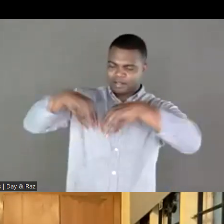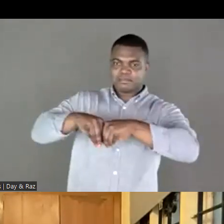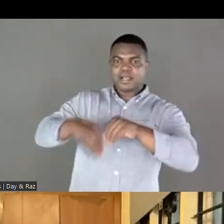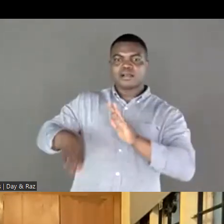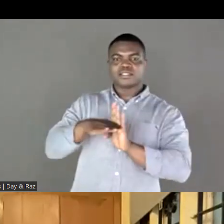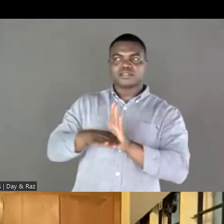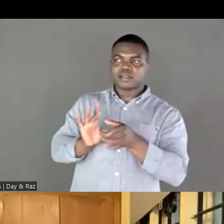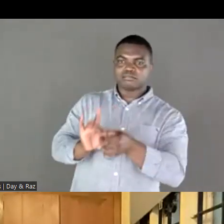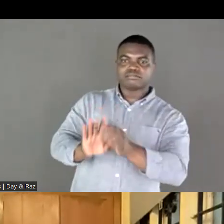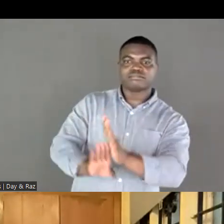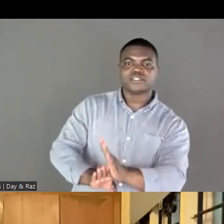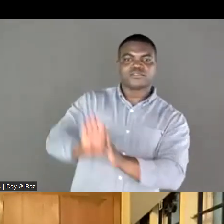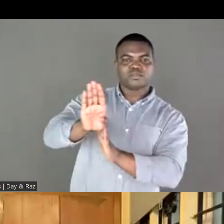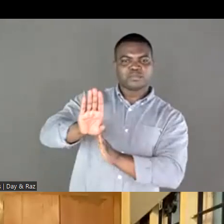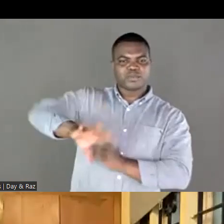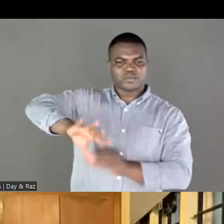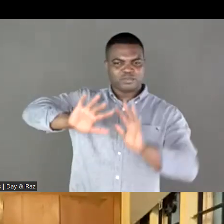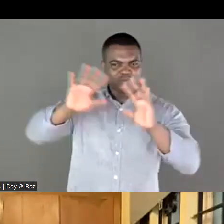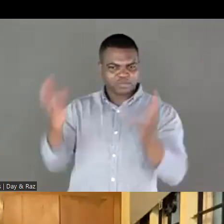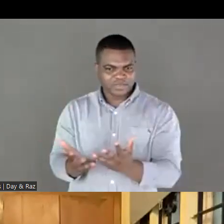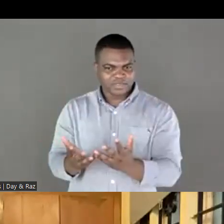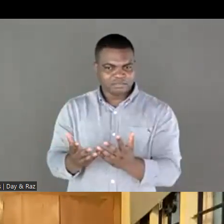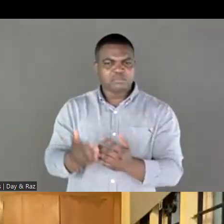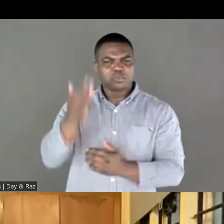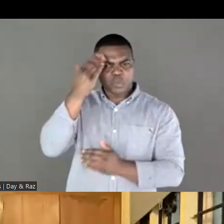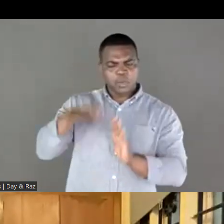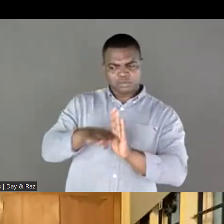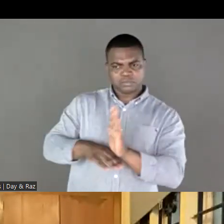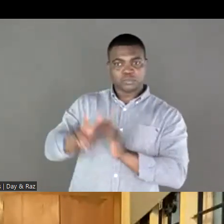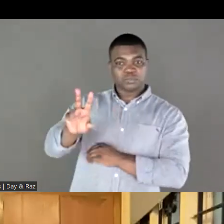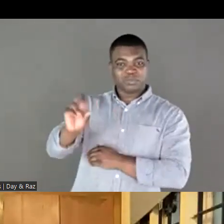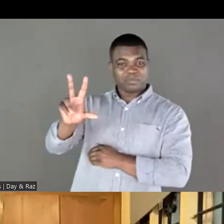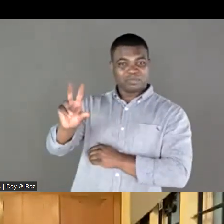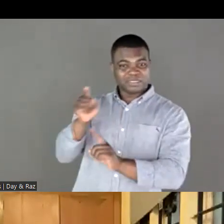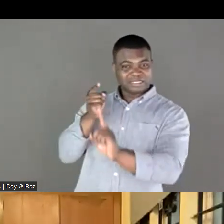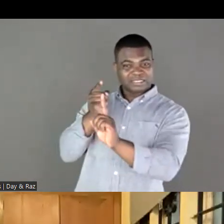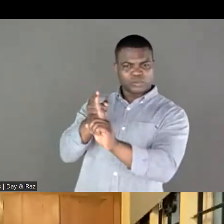op eds that wanted to address the fact that its predecessor, the Millennium Development Goals,